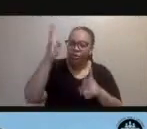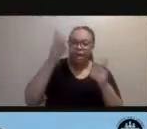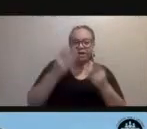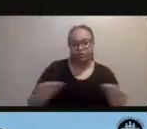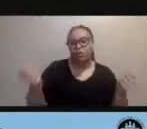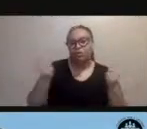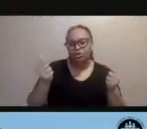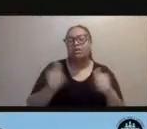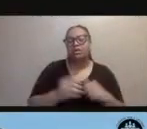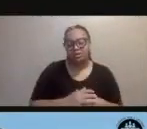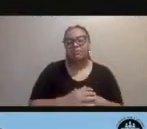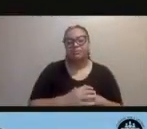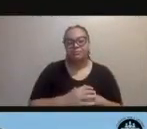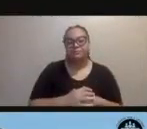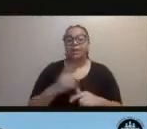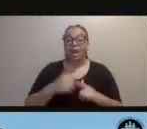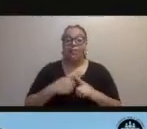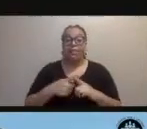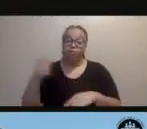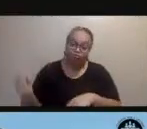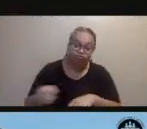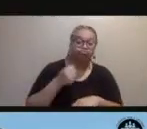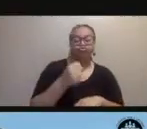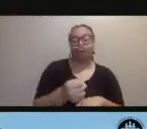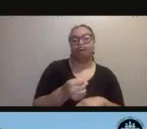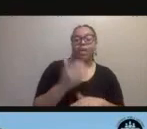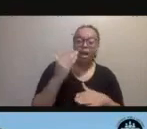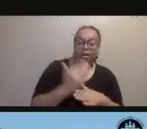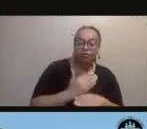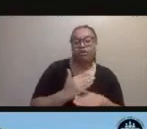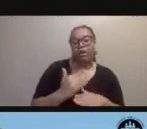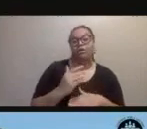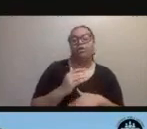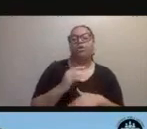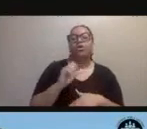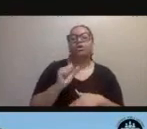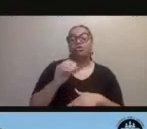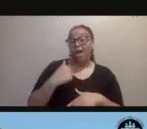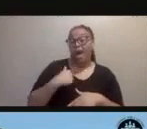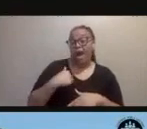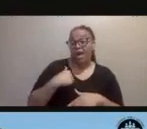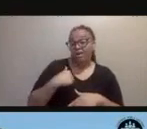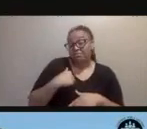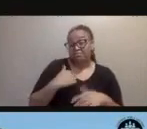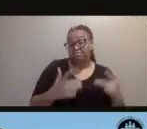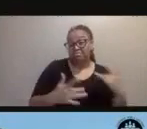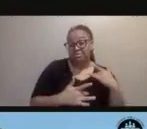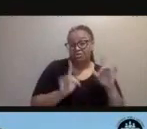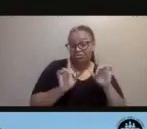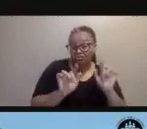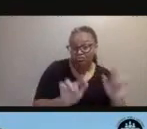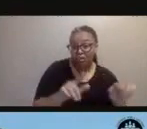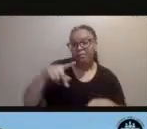TO SUCCESSFULLY OVERCOME THEM AND COME UP WITH CREATIVE